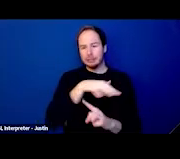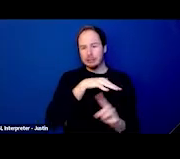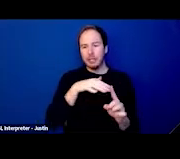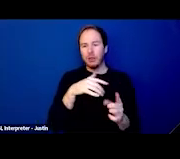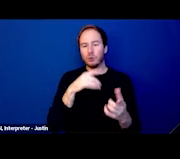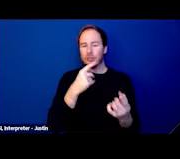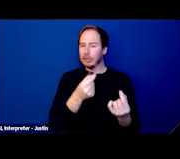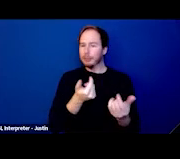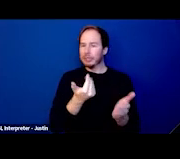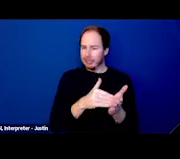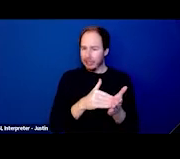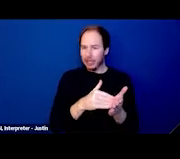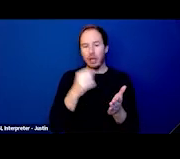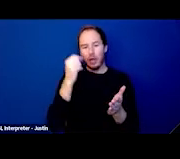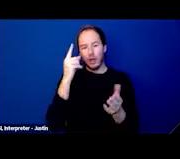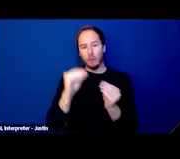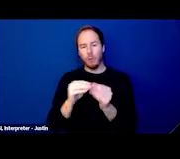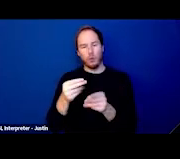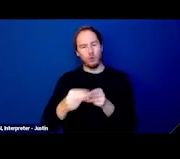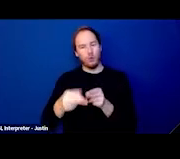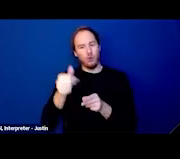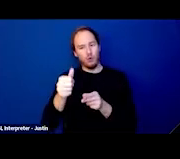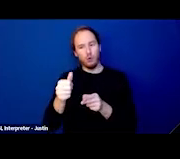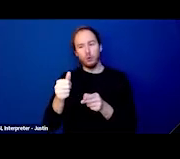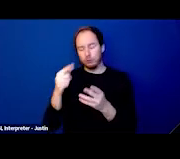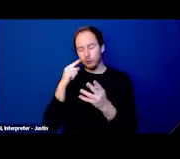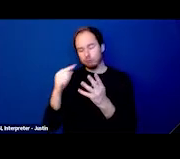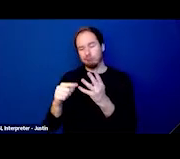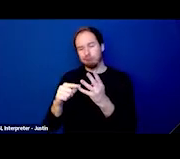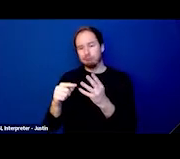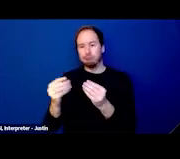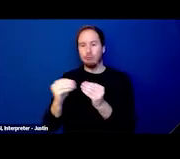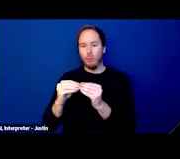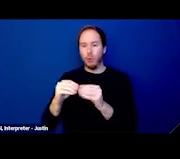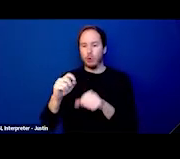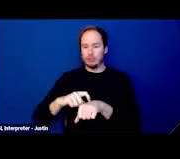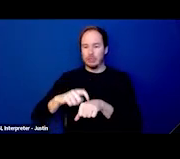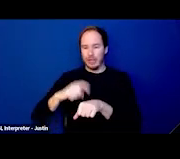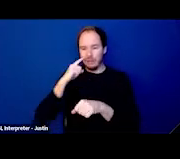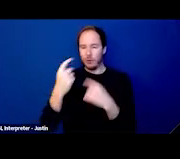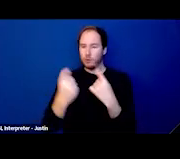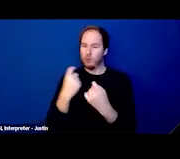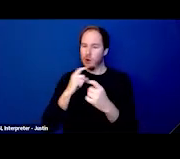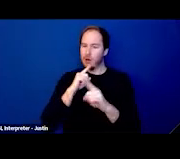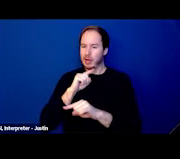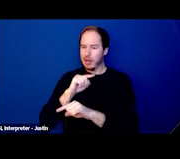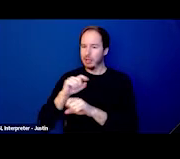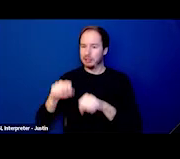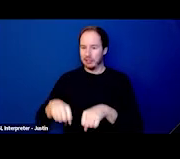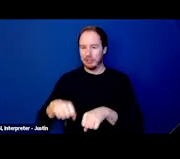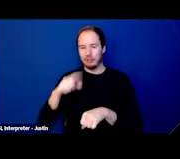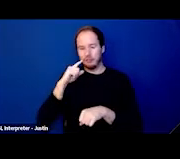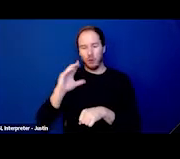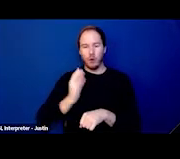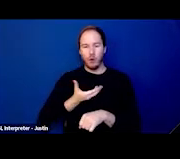but we'll keep it a little more brief so that we have as much time as possible to get to as many questions as we can for our fabulous presenters. So we have our panelists.